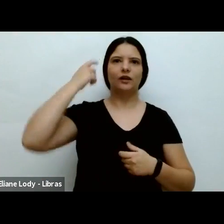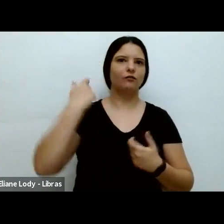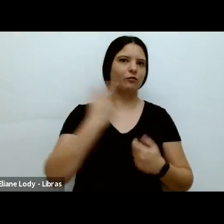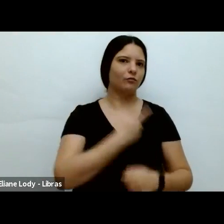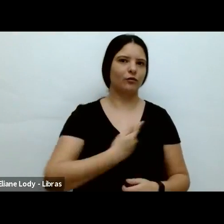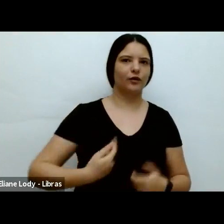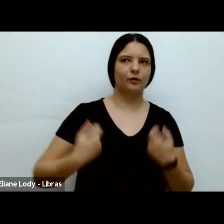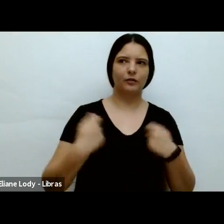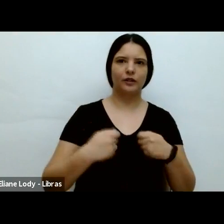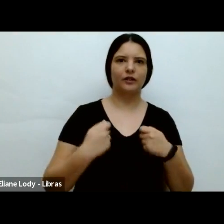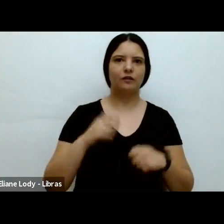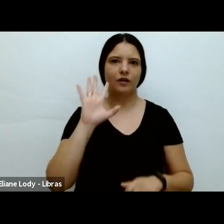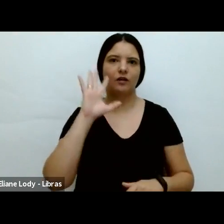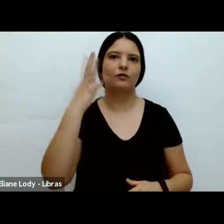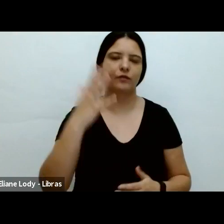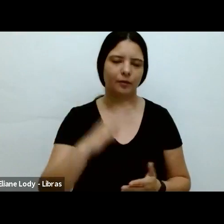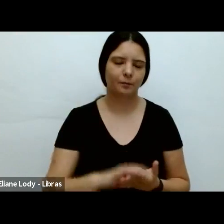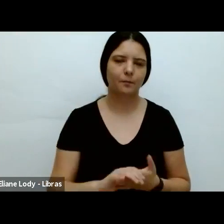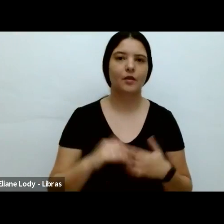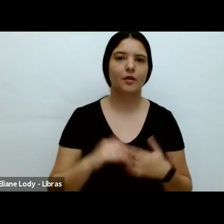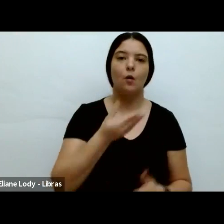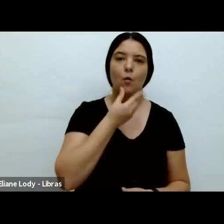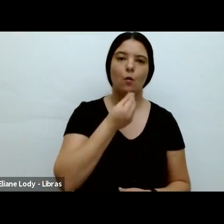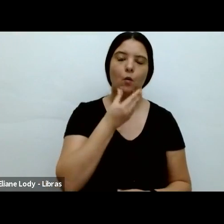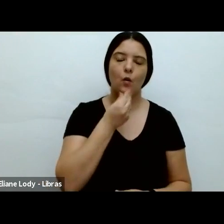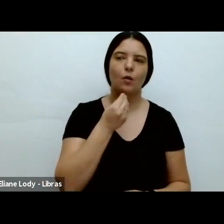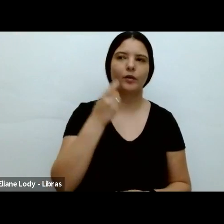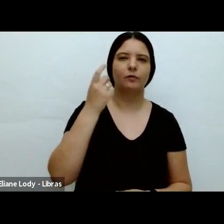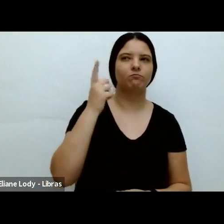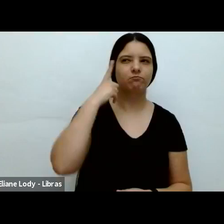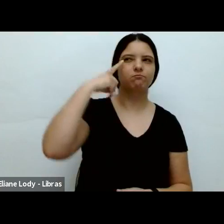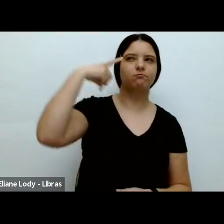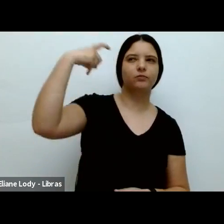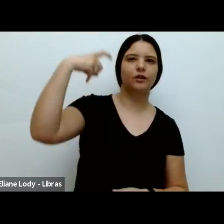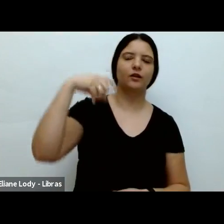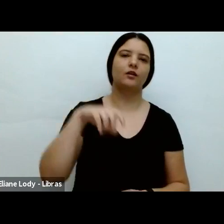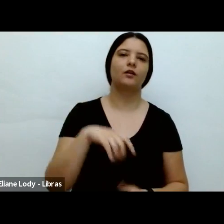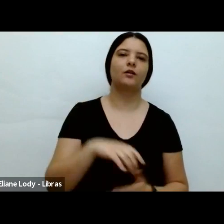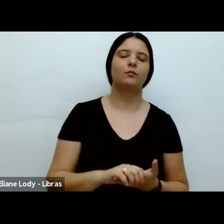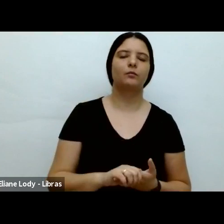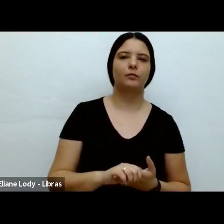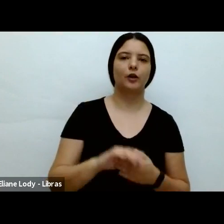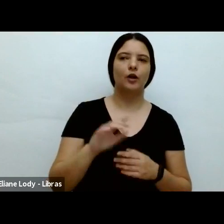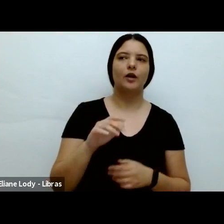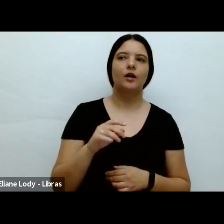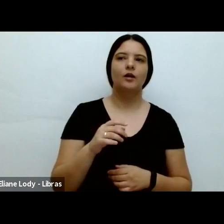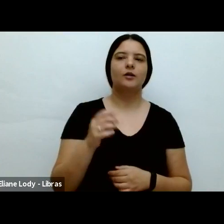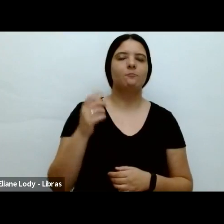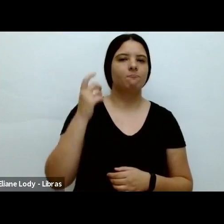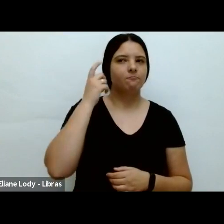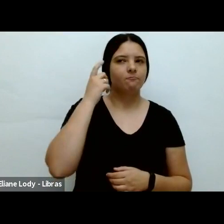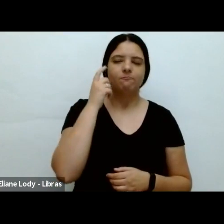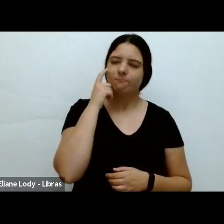Bennett comma girl and which. included. An ingredient that lower